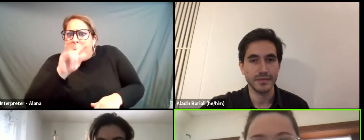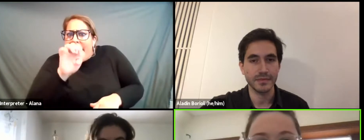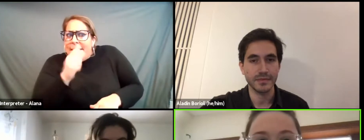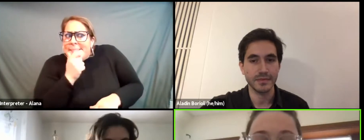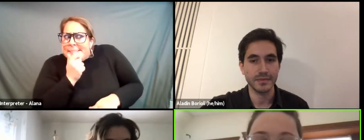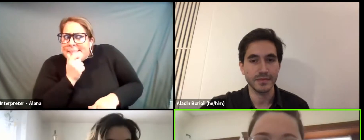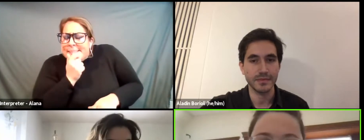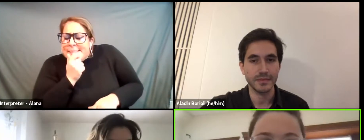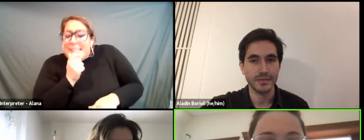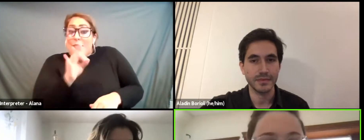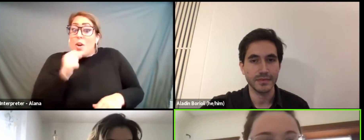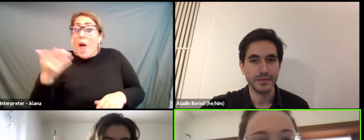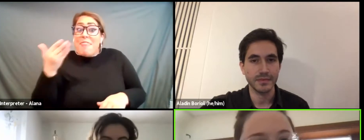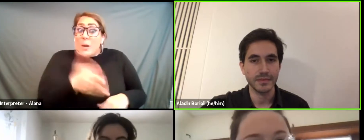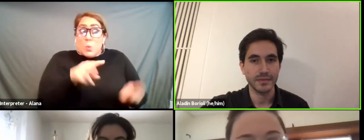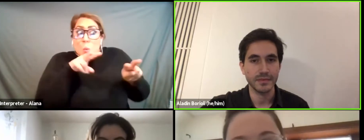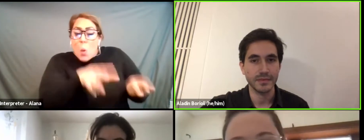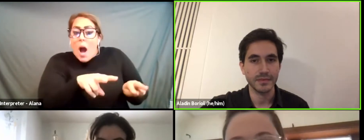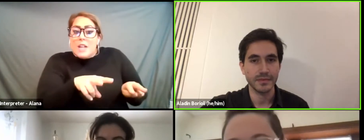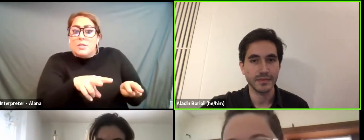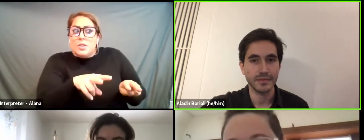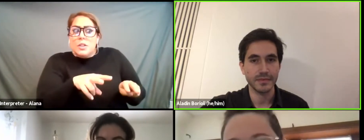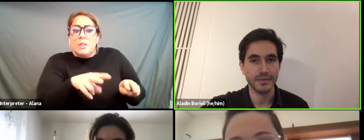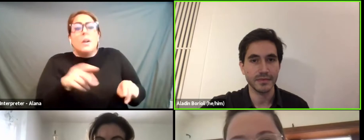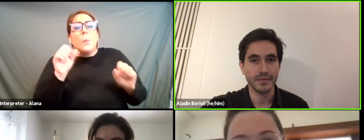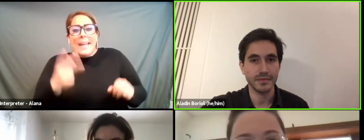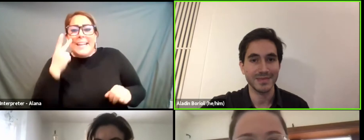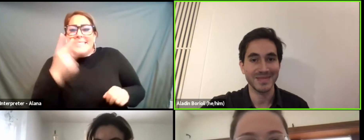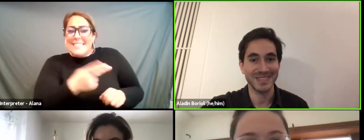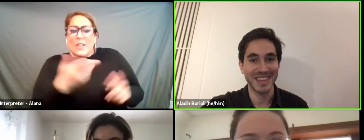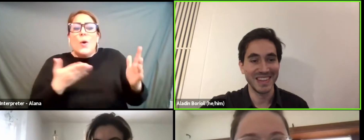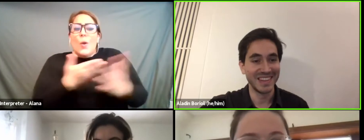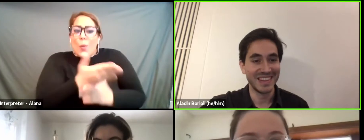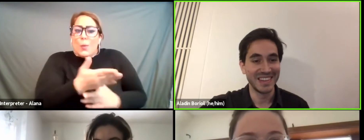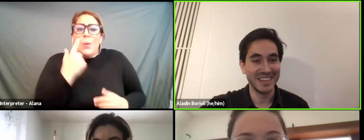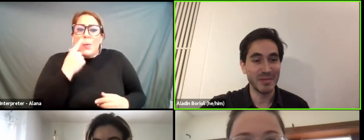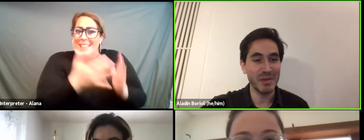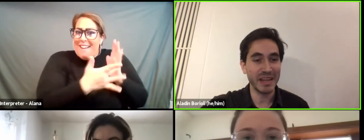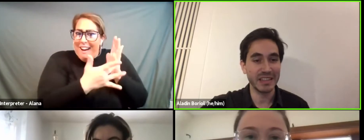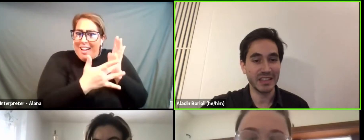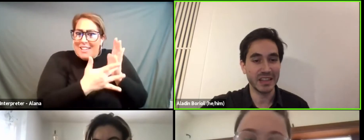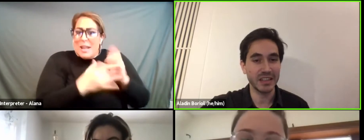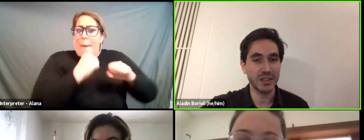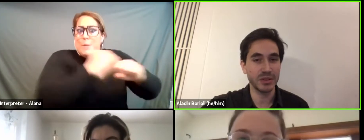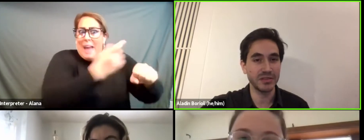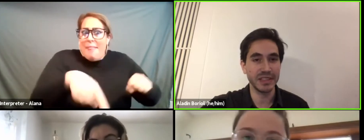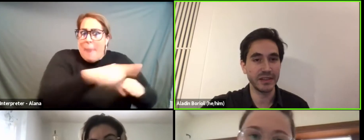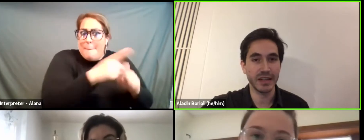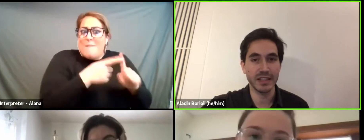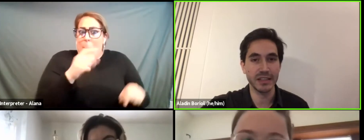the hives is quite literally a life saver. >> ALADIN: Maybe I can show the video to